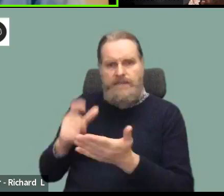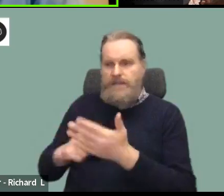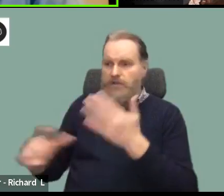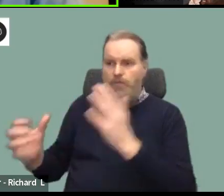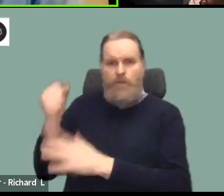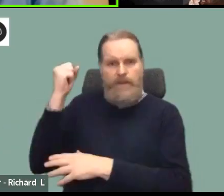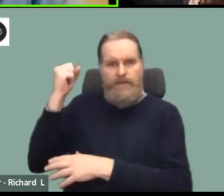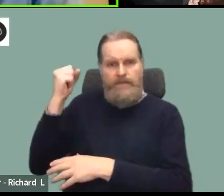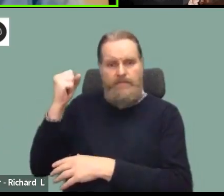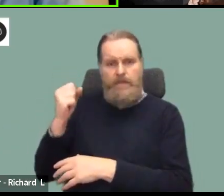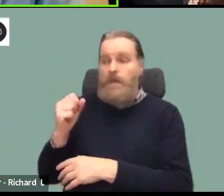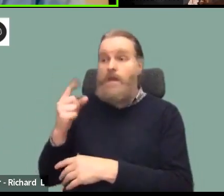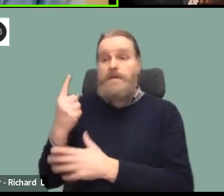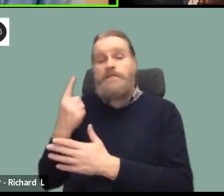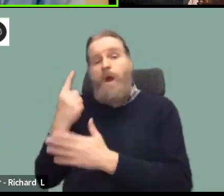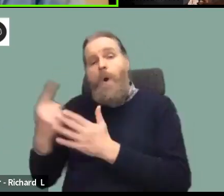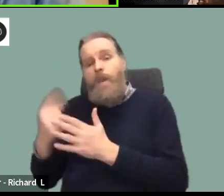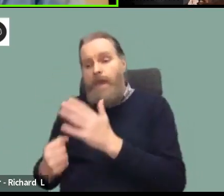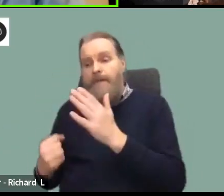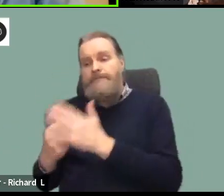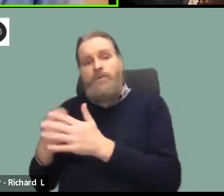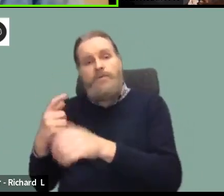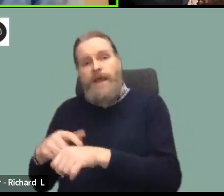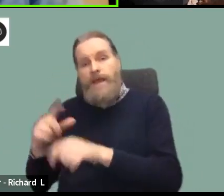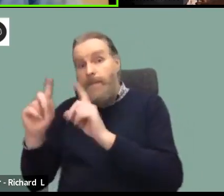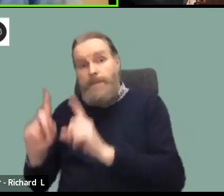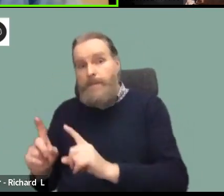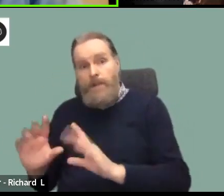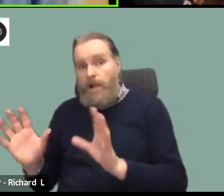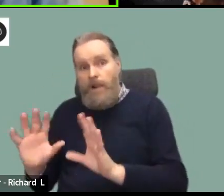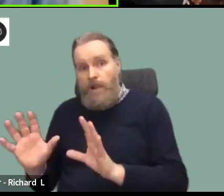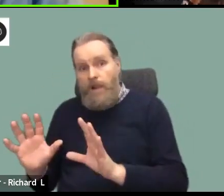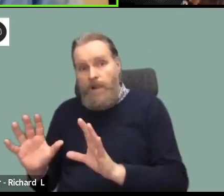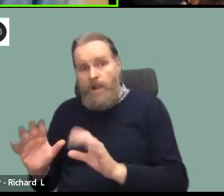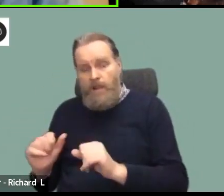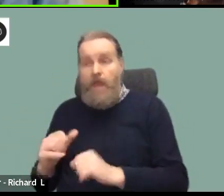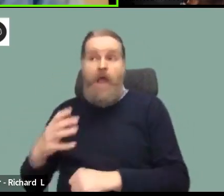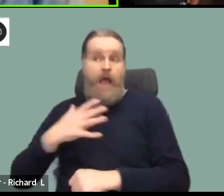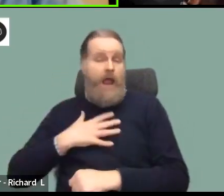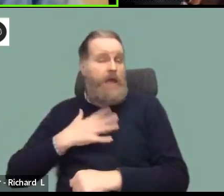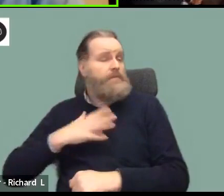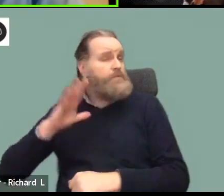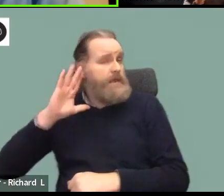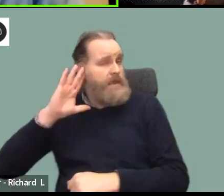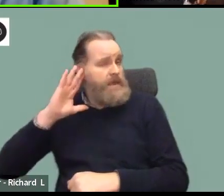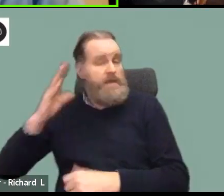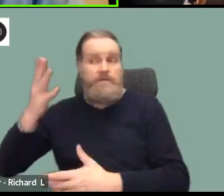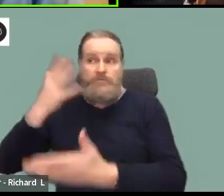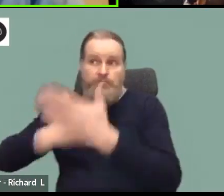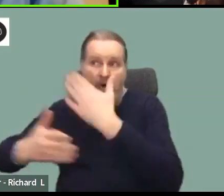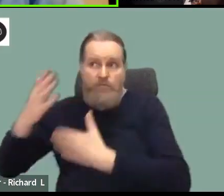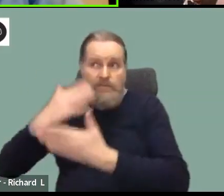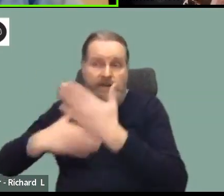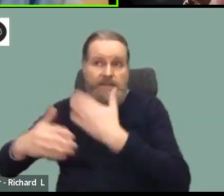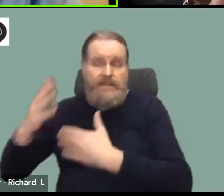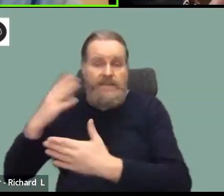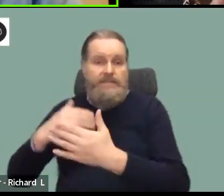our colleagues there when and. nd that doesn't just mean full time nd that doesn't just mean full time offices, I think it's fantastic time offices, I think it's fantastic to hear anecdotes. about about the reaction